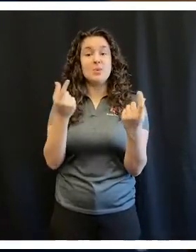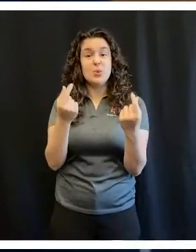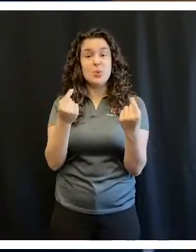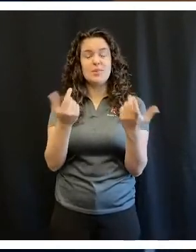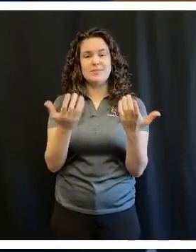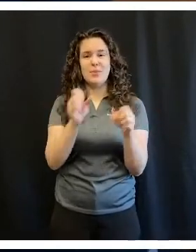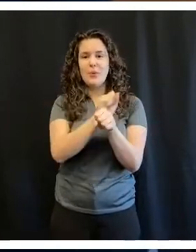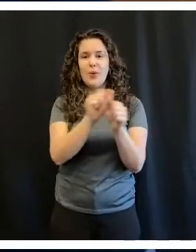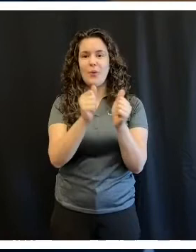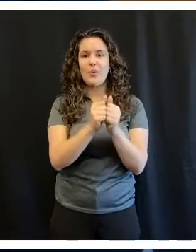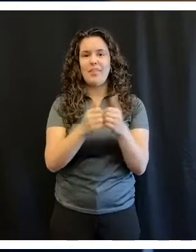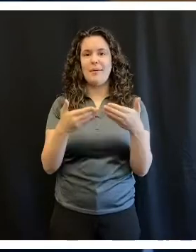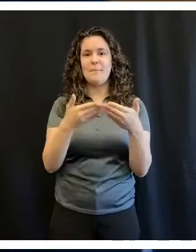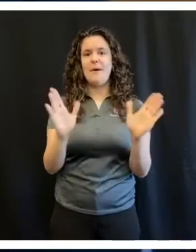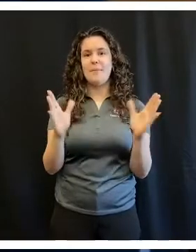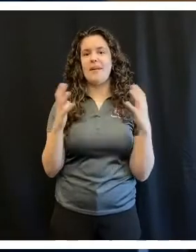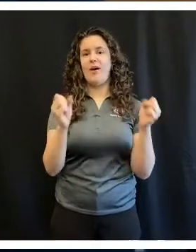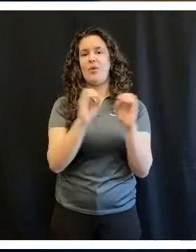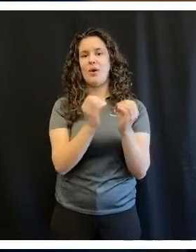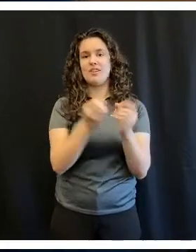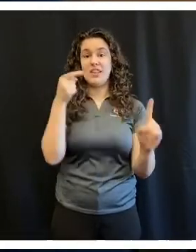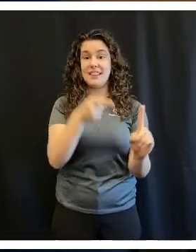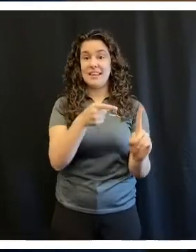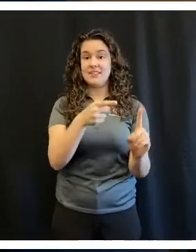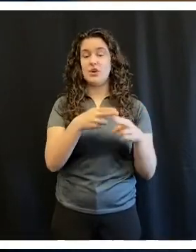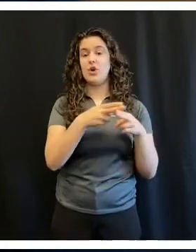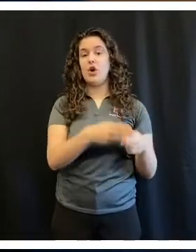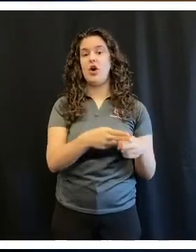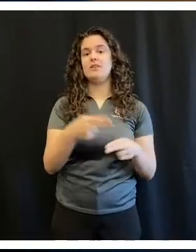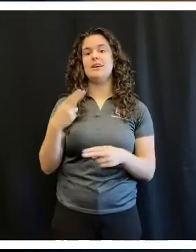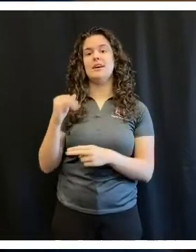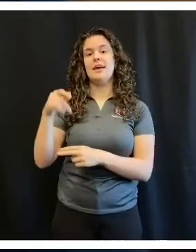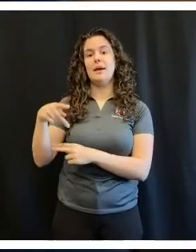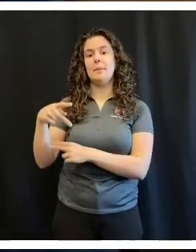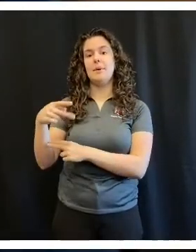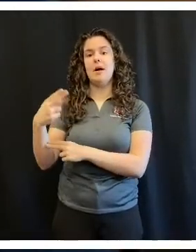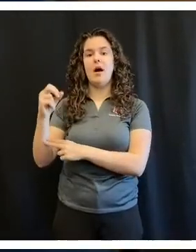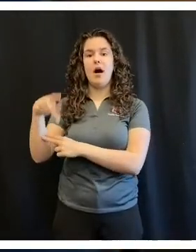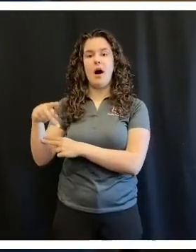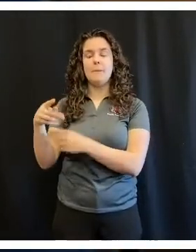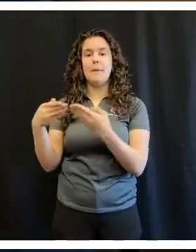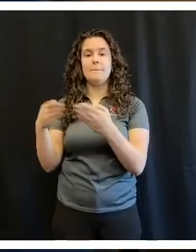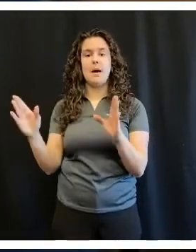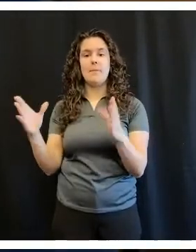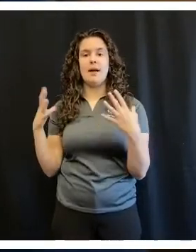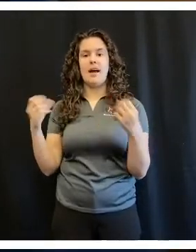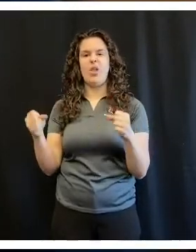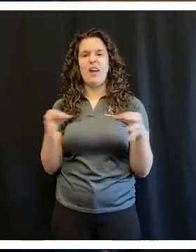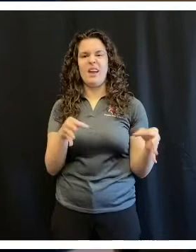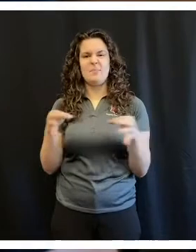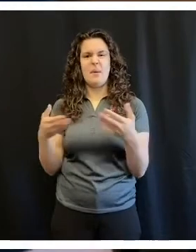So, we've working with the organization called Hip Hop Public Health. Hip Hop Public Health was originally started